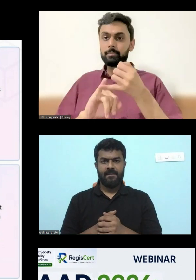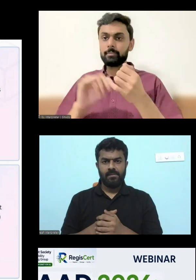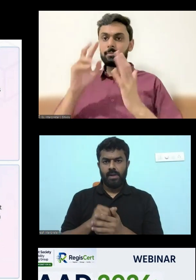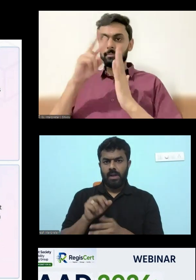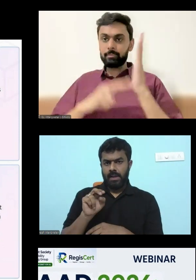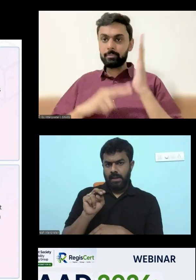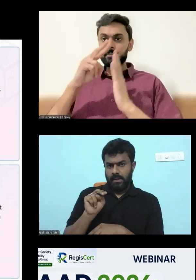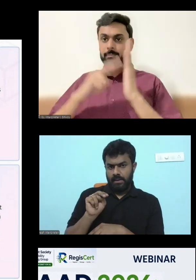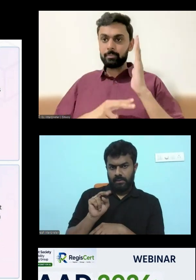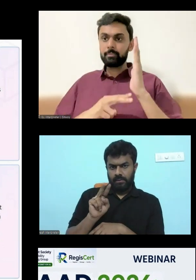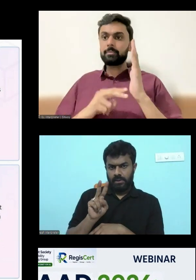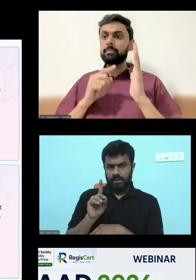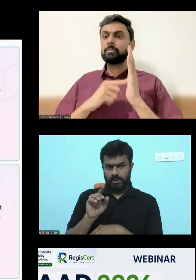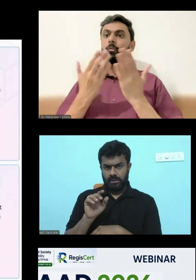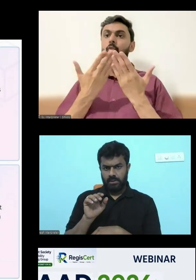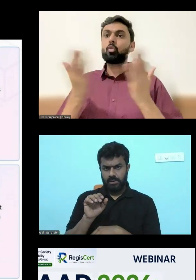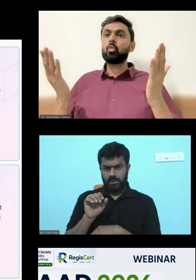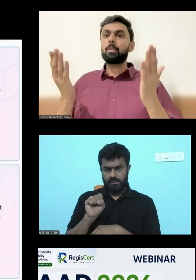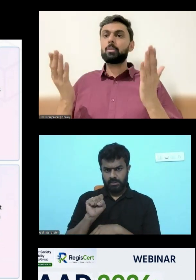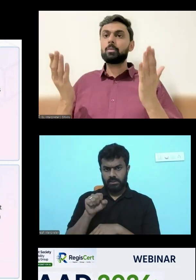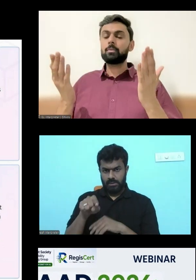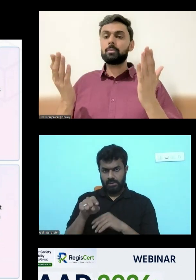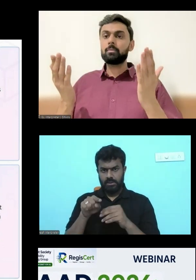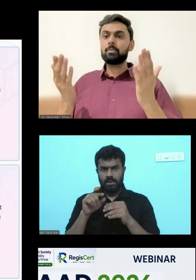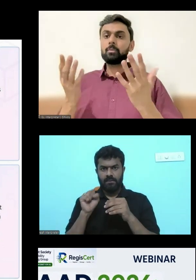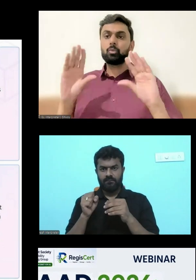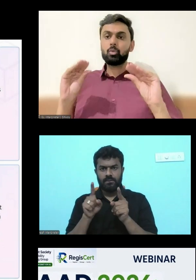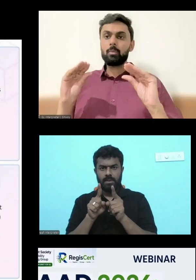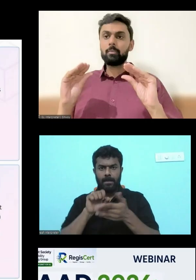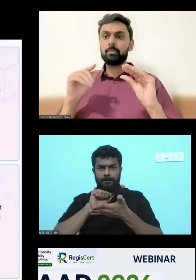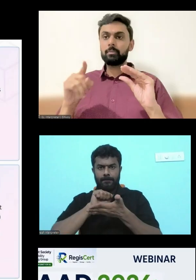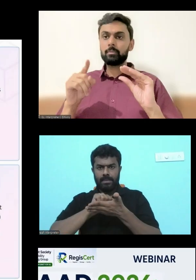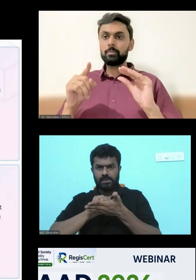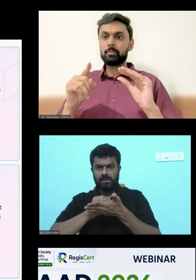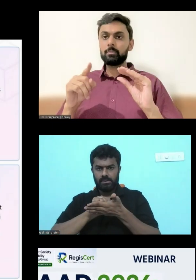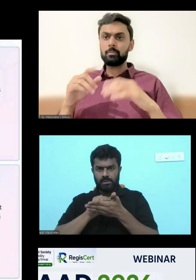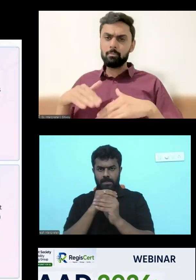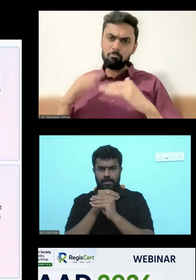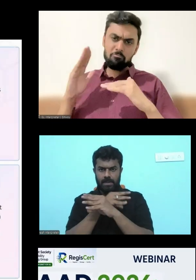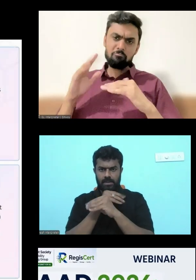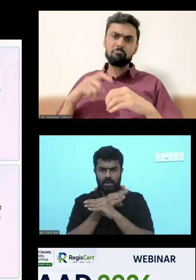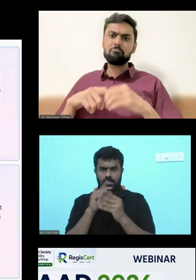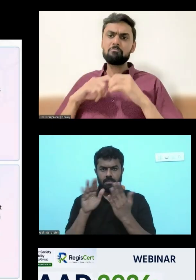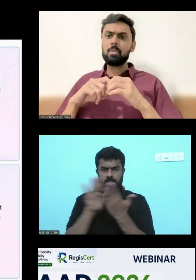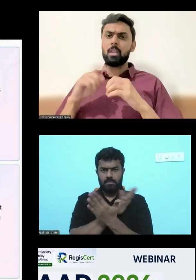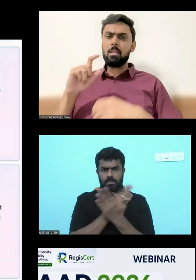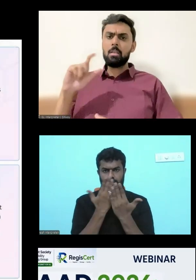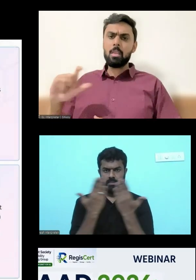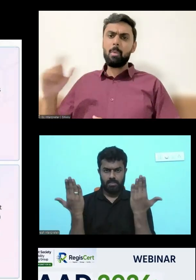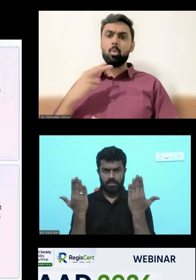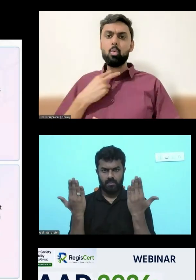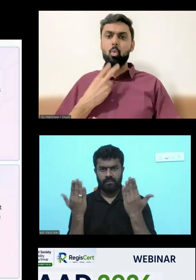It is an open source software which features high quality Nepali voice for visually impaired